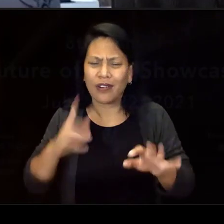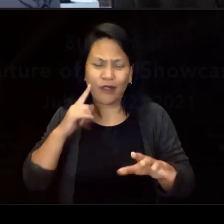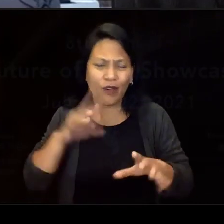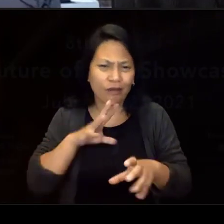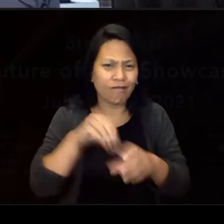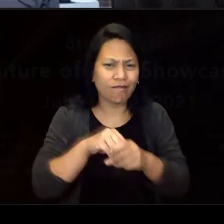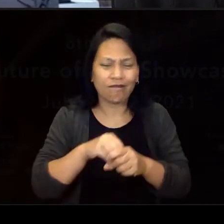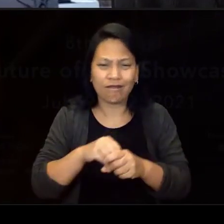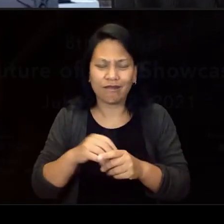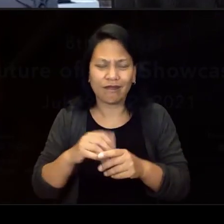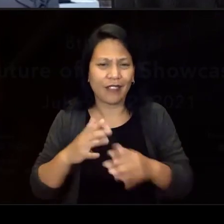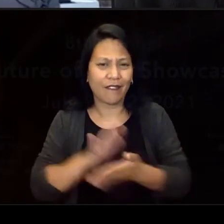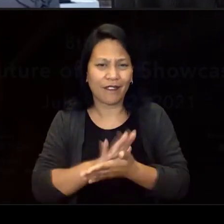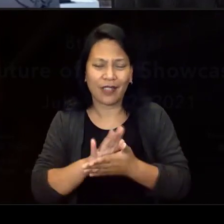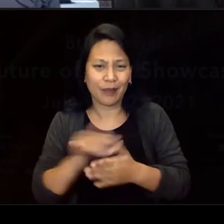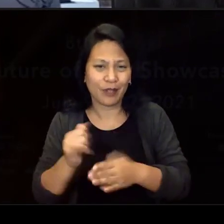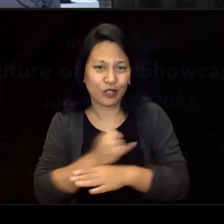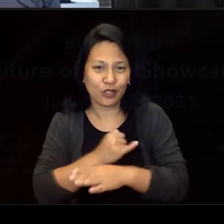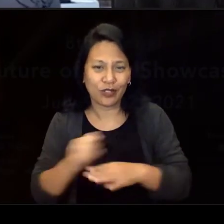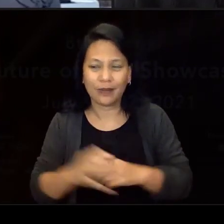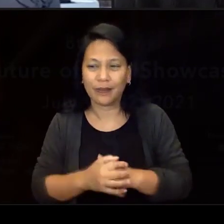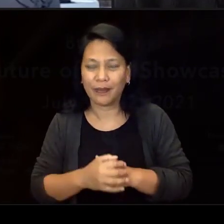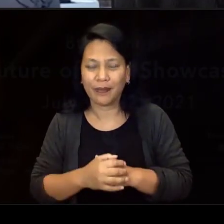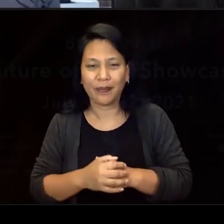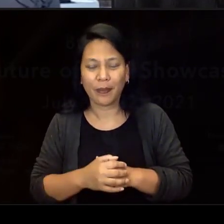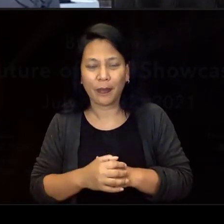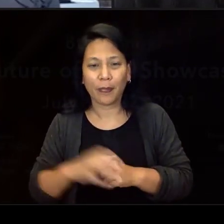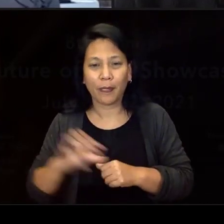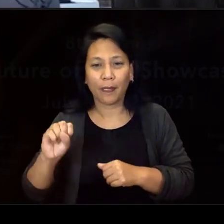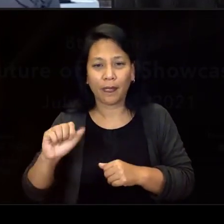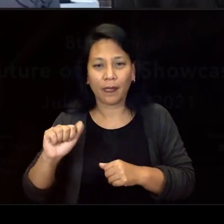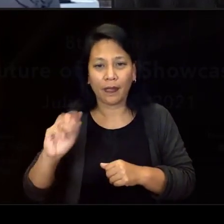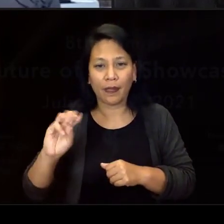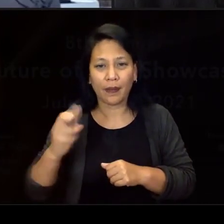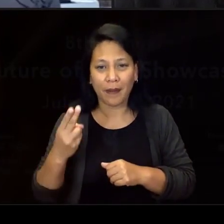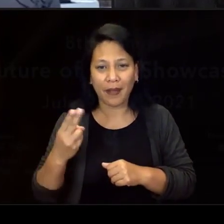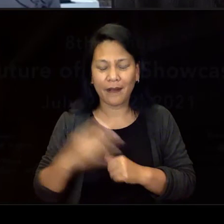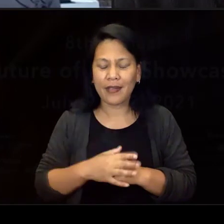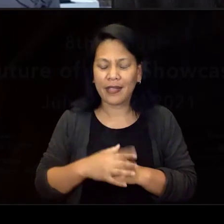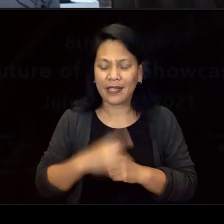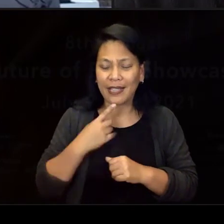So stellar. I have two more questions. Both from the audience.